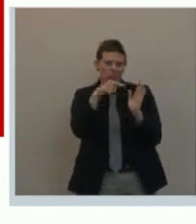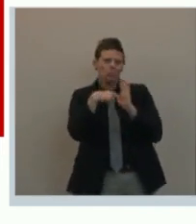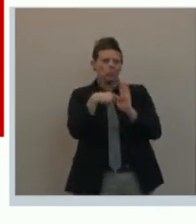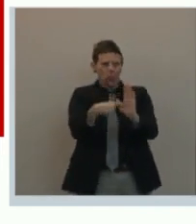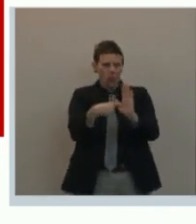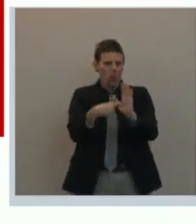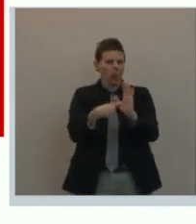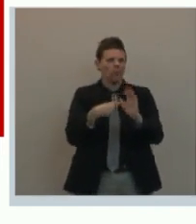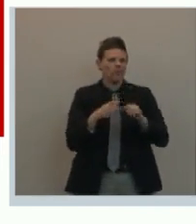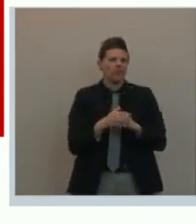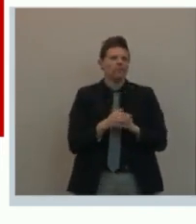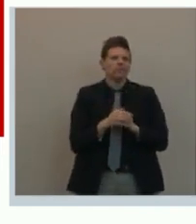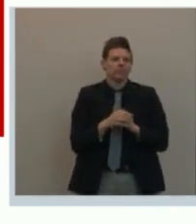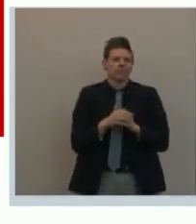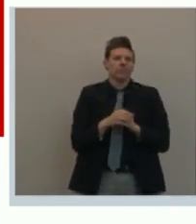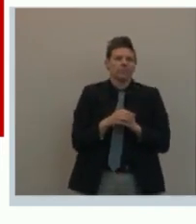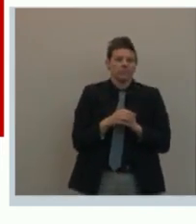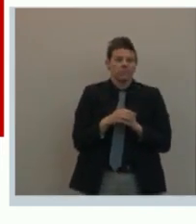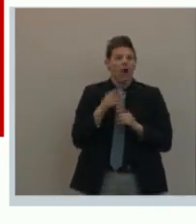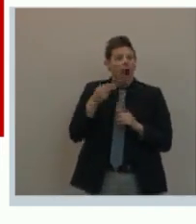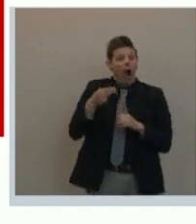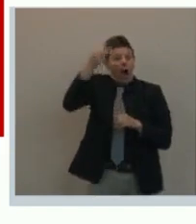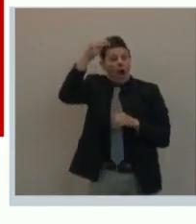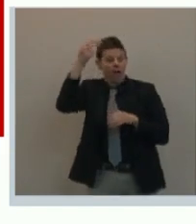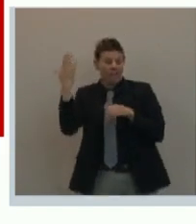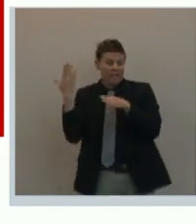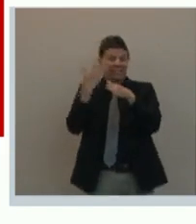THE MODERATE INTERVENTION MODEL WILL BE A STRUGGLE.